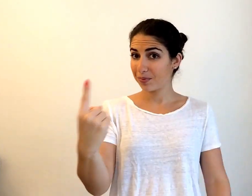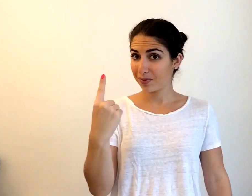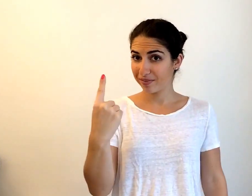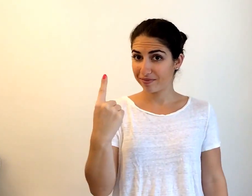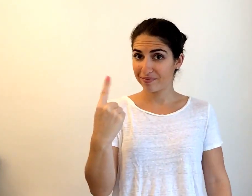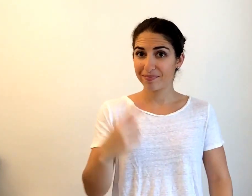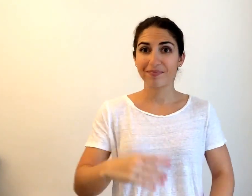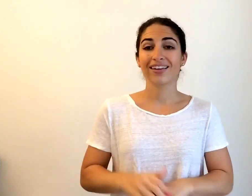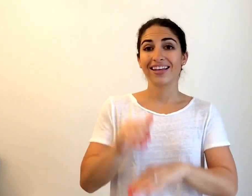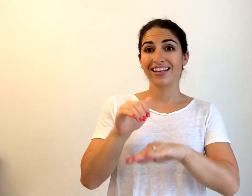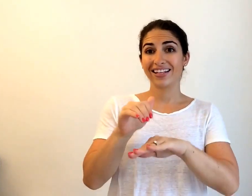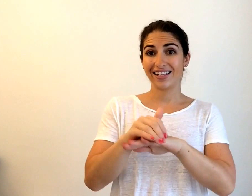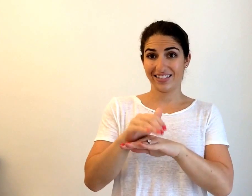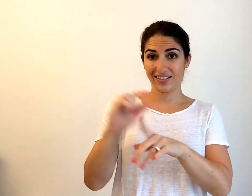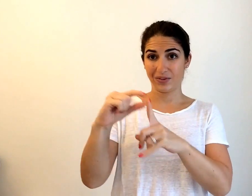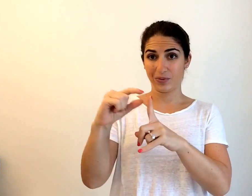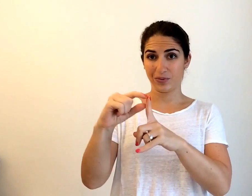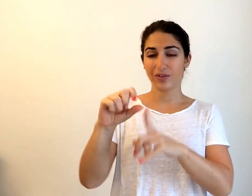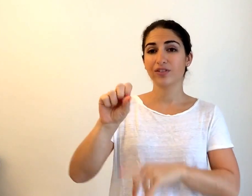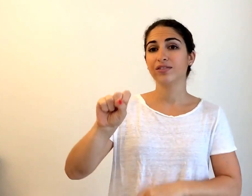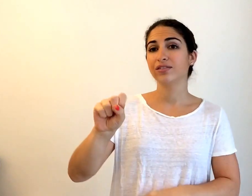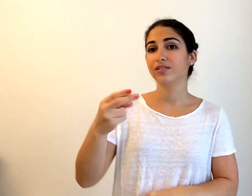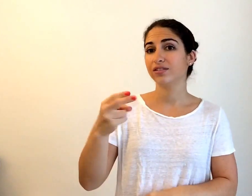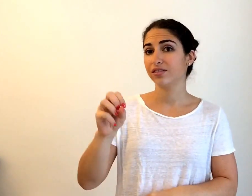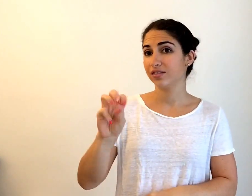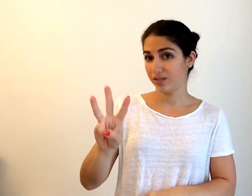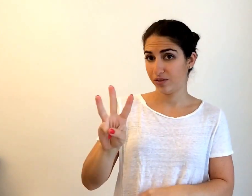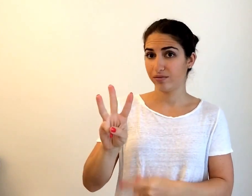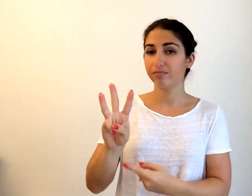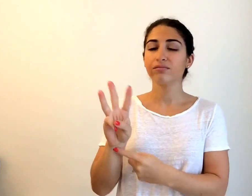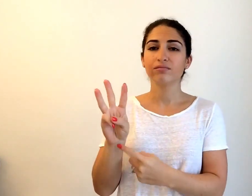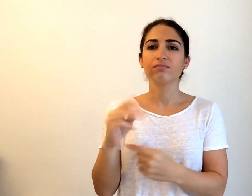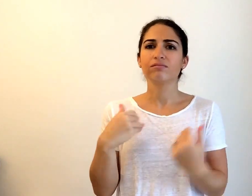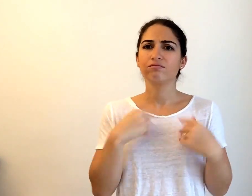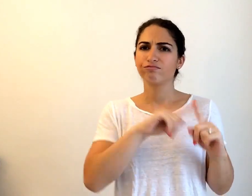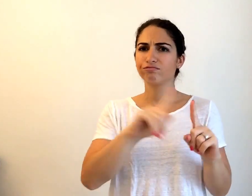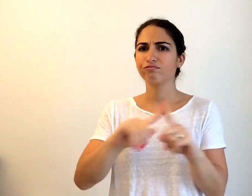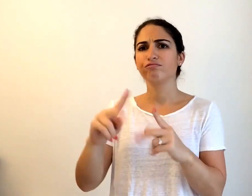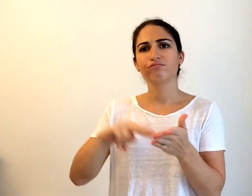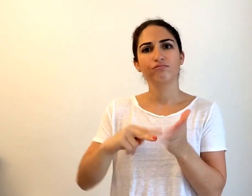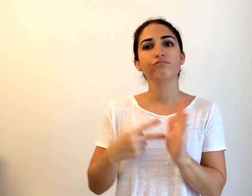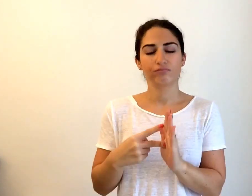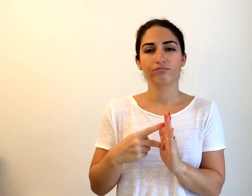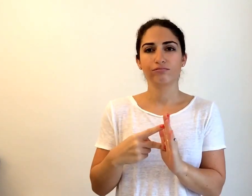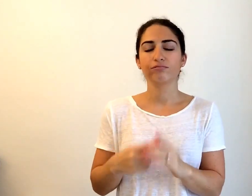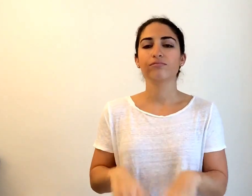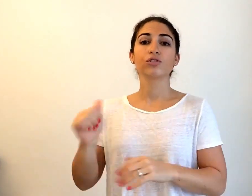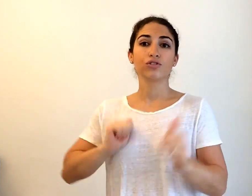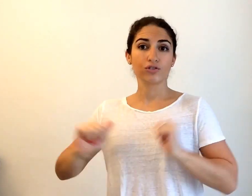So, Number 1 is the English word "show". That has many different meanings: